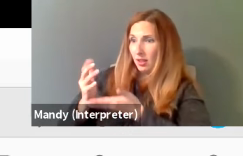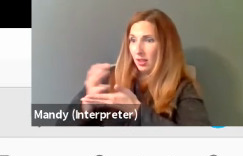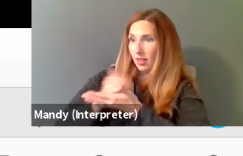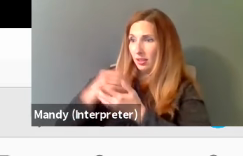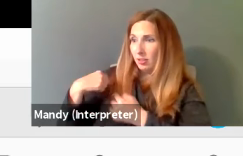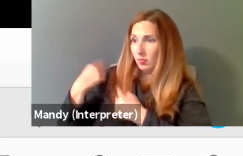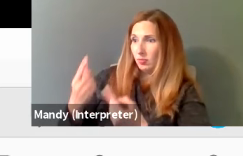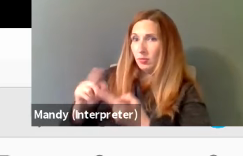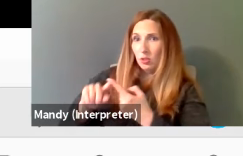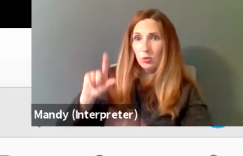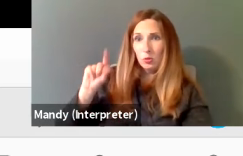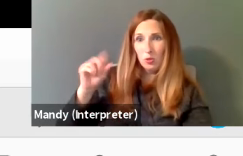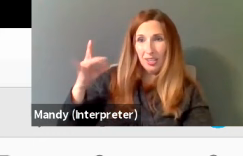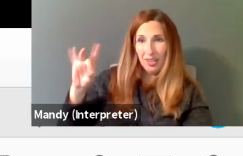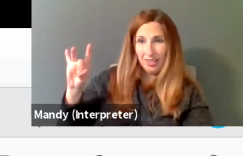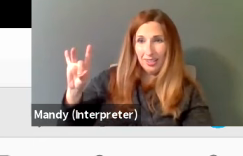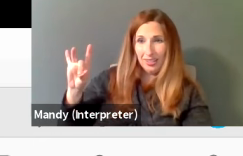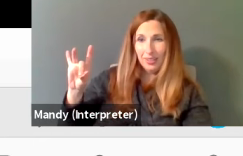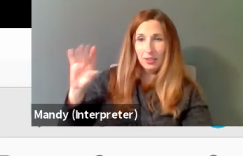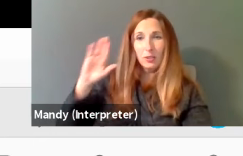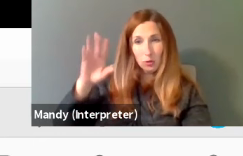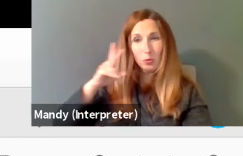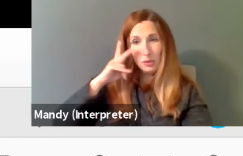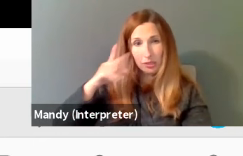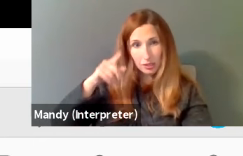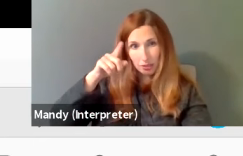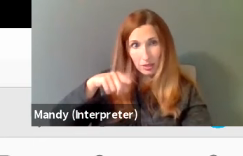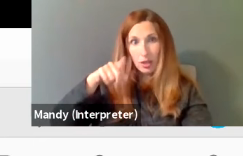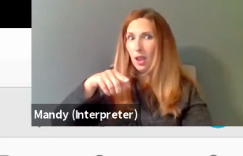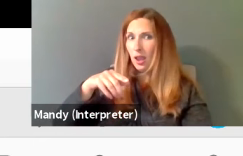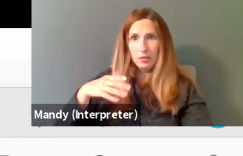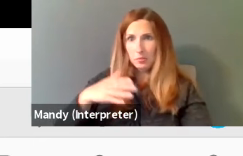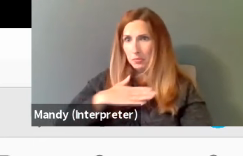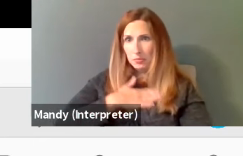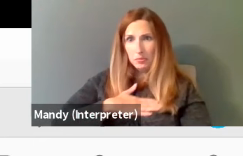So you'll see some of it here and feel free to pull this when you're doing